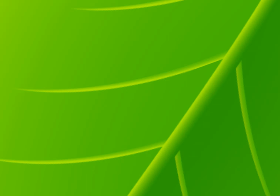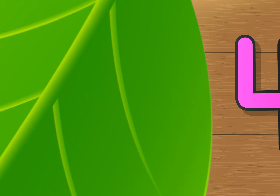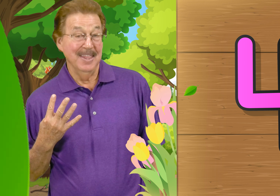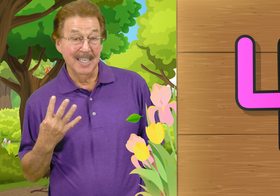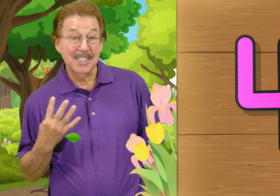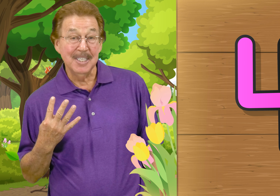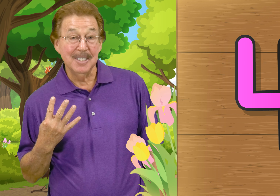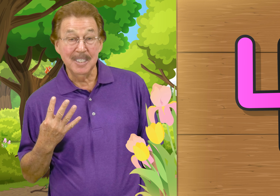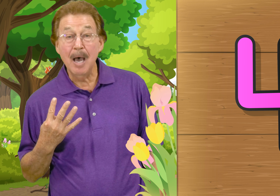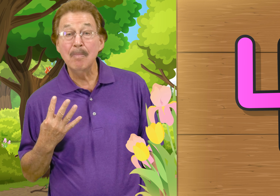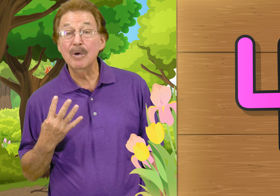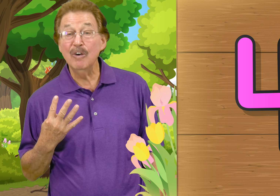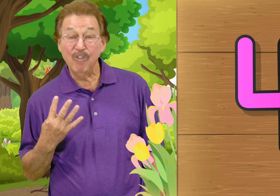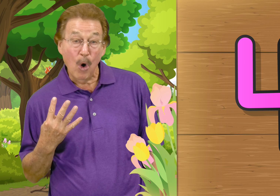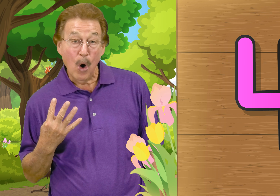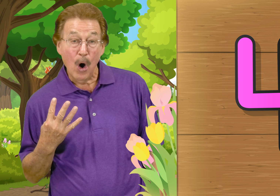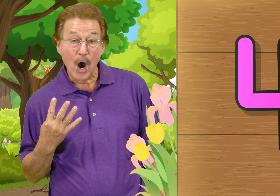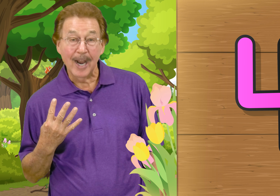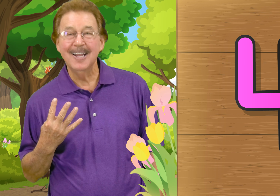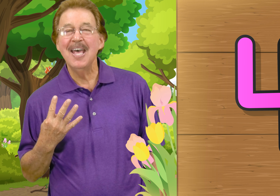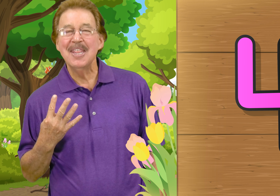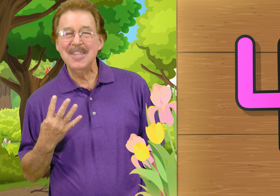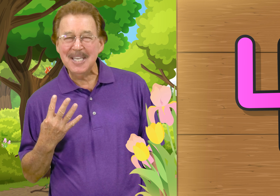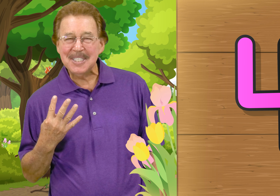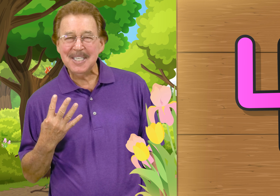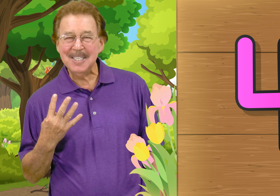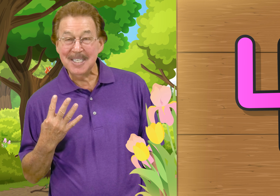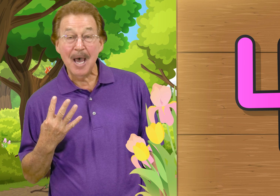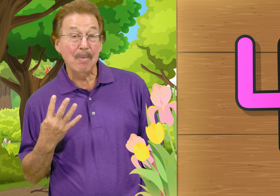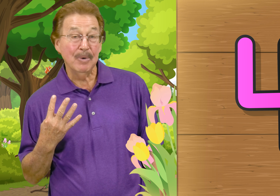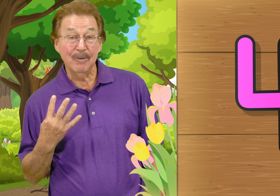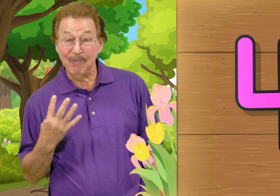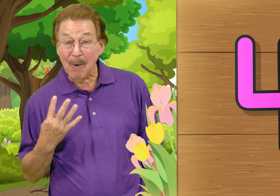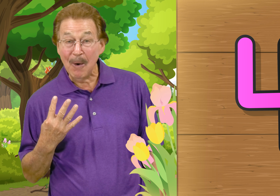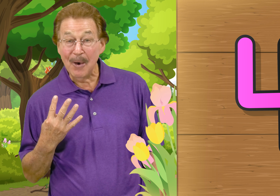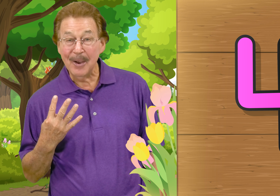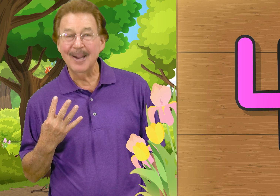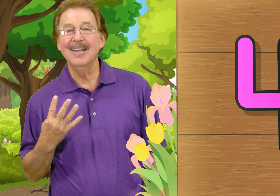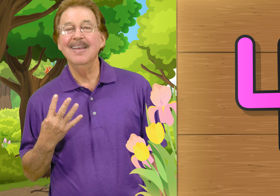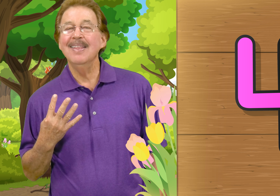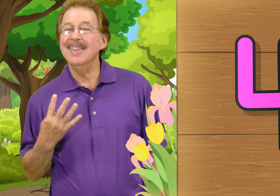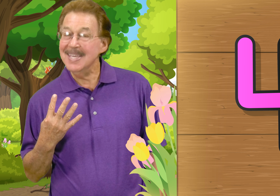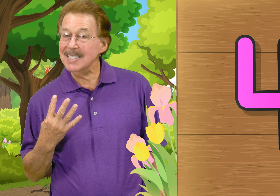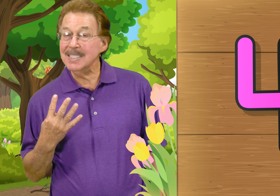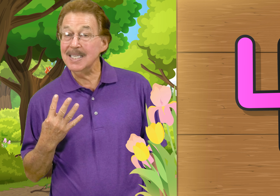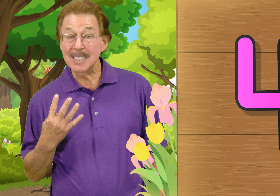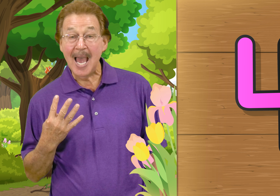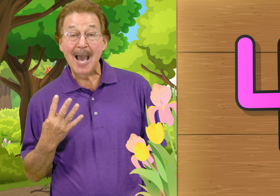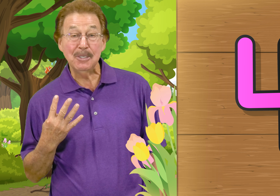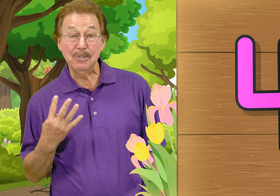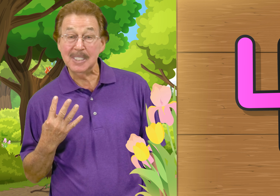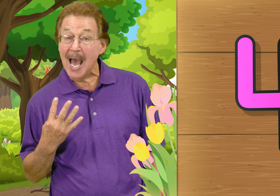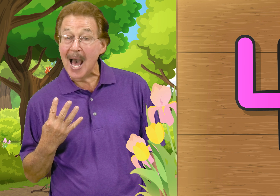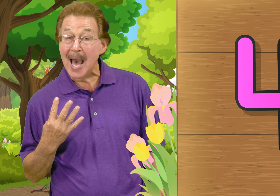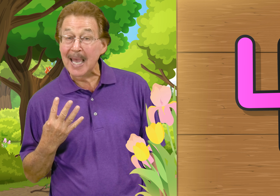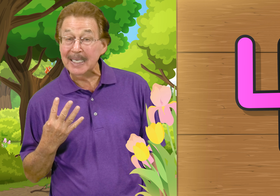This is number 4 This is how you sign it